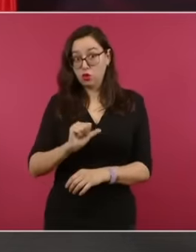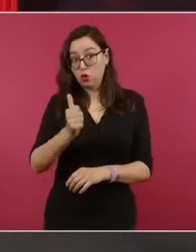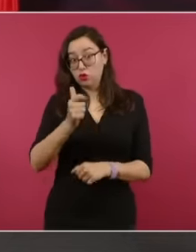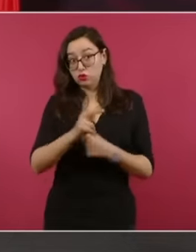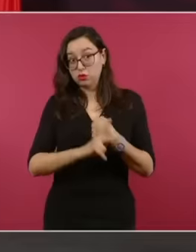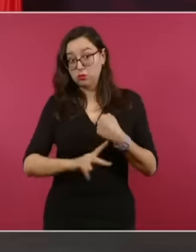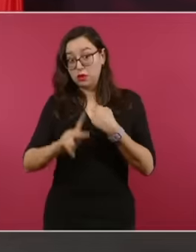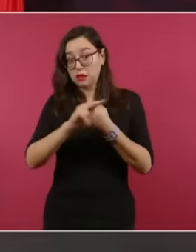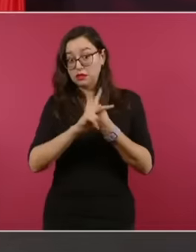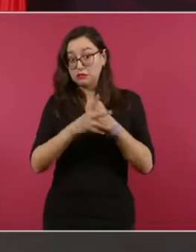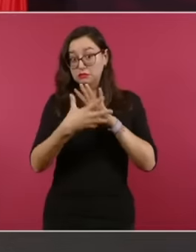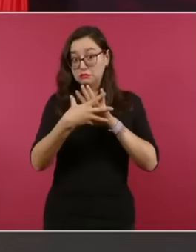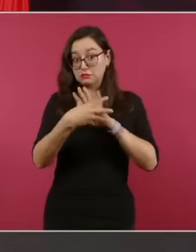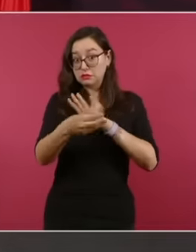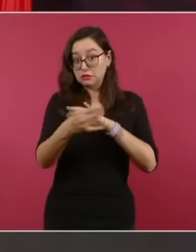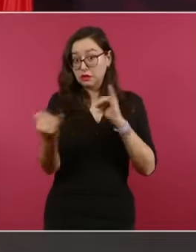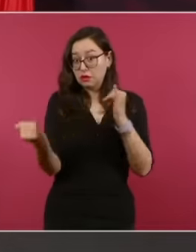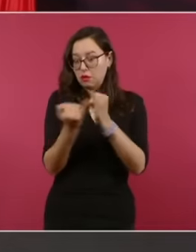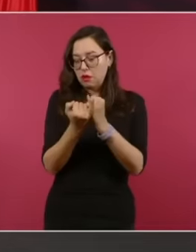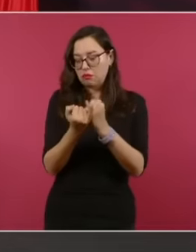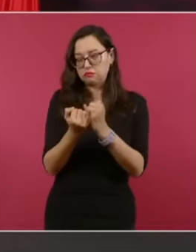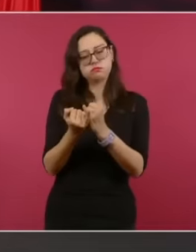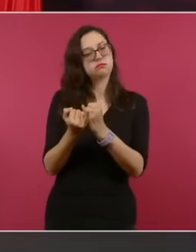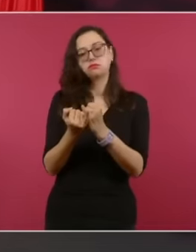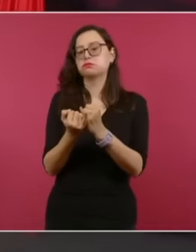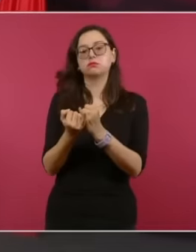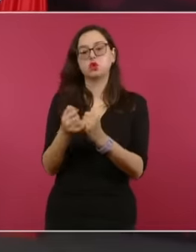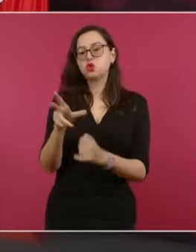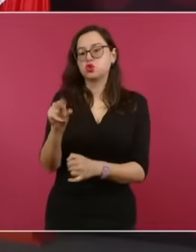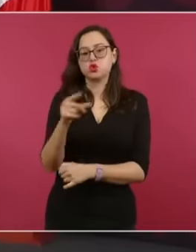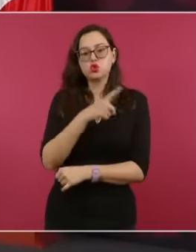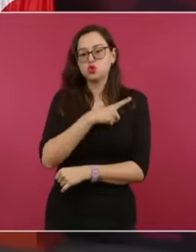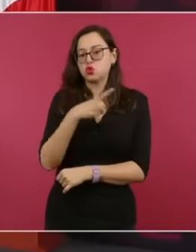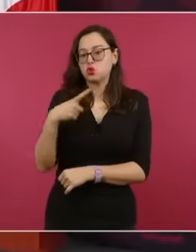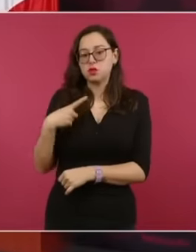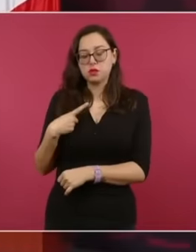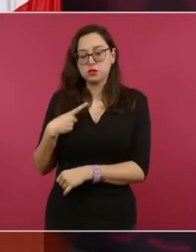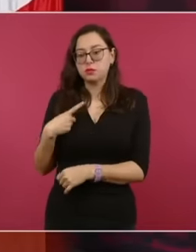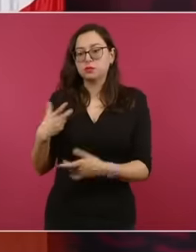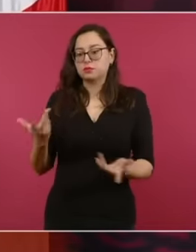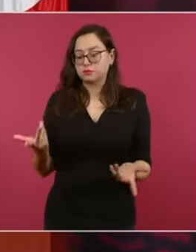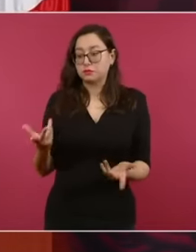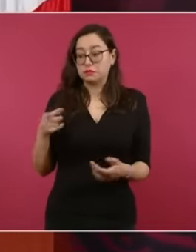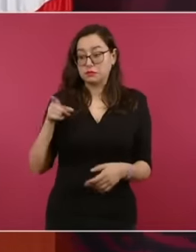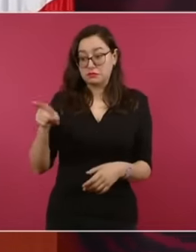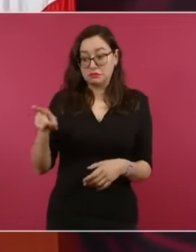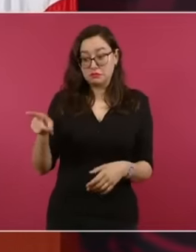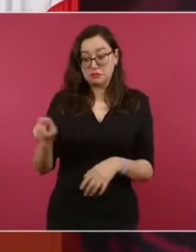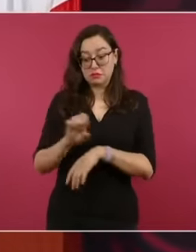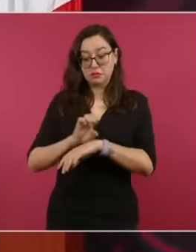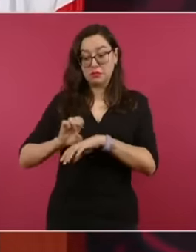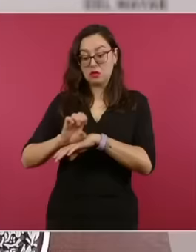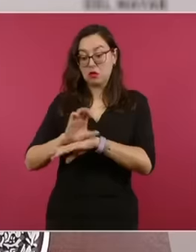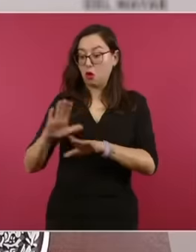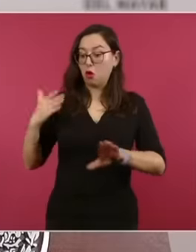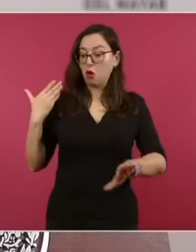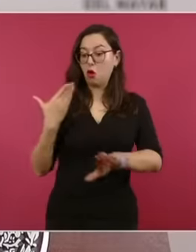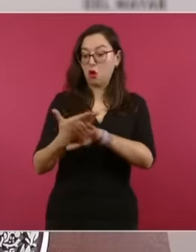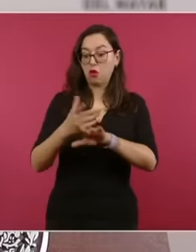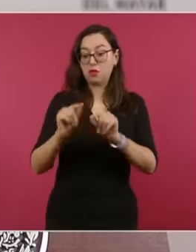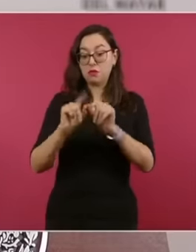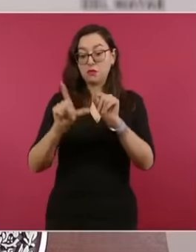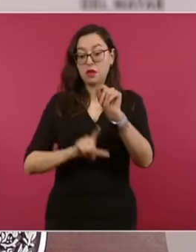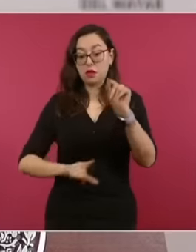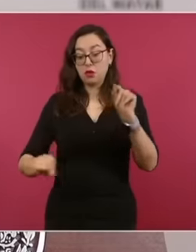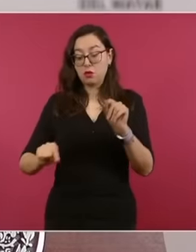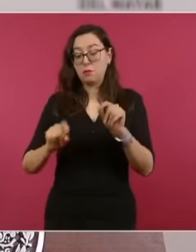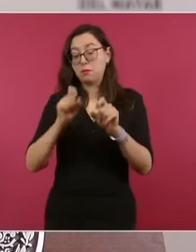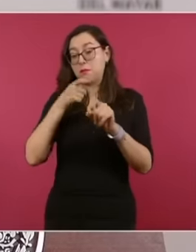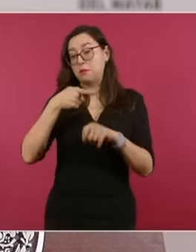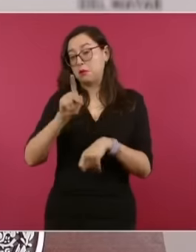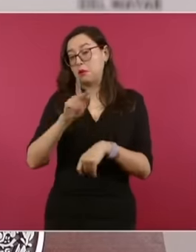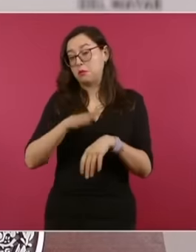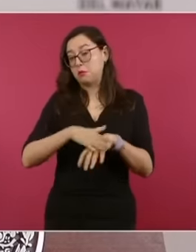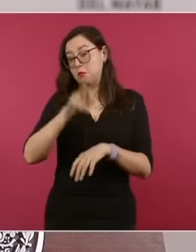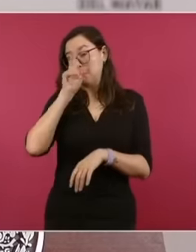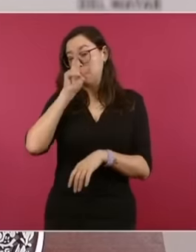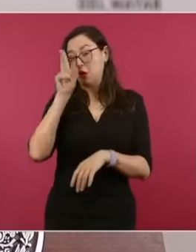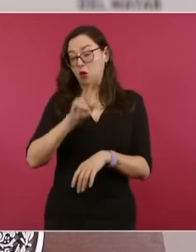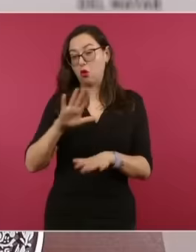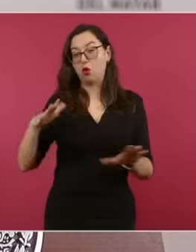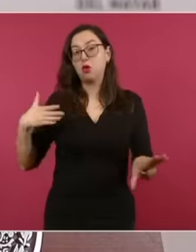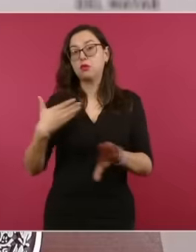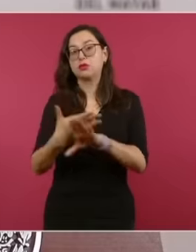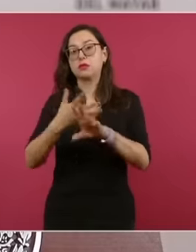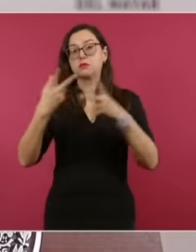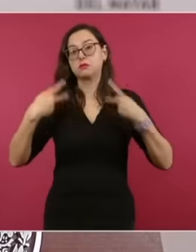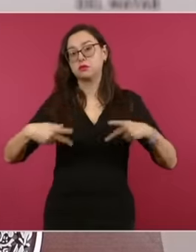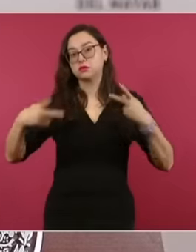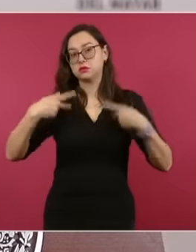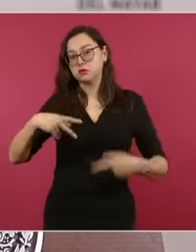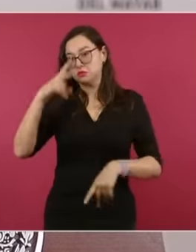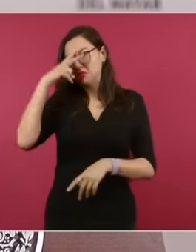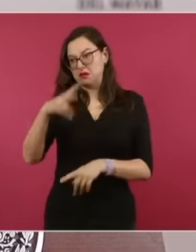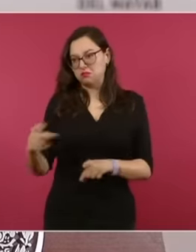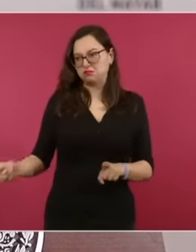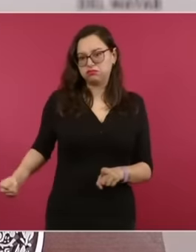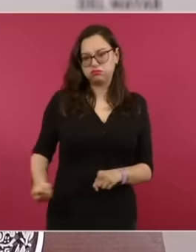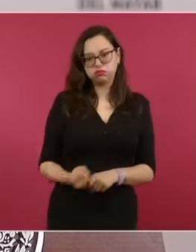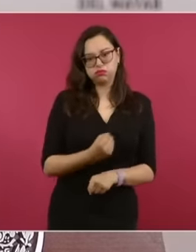and especially its diplomatic representation, that it not be repeated in any country in the world, that